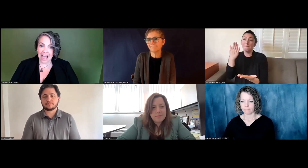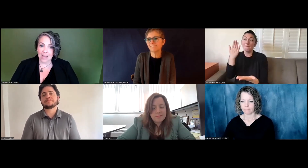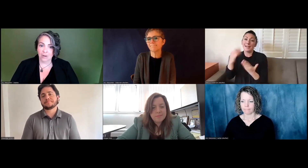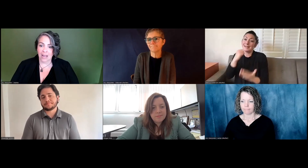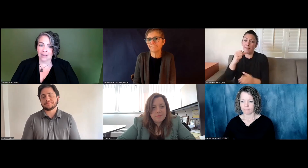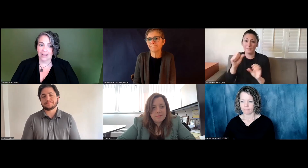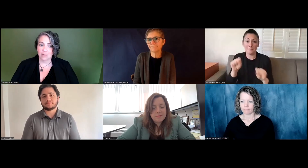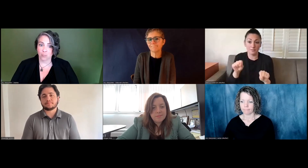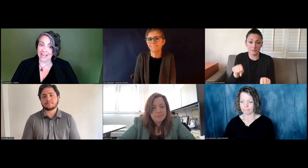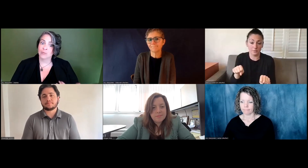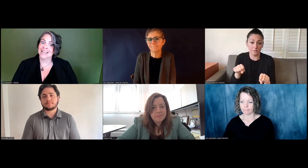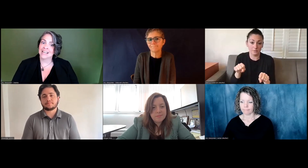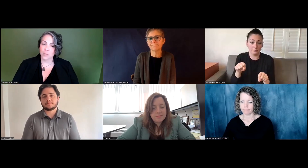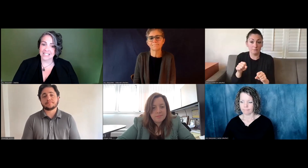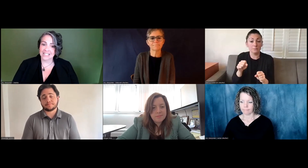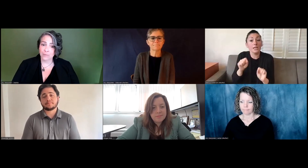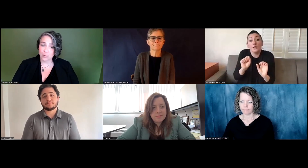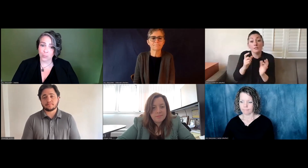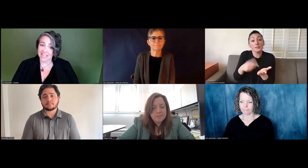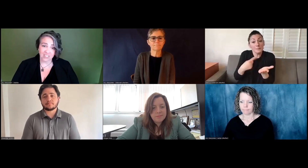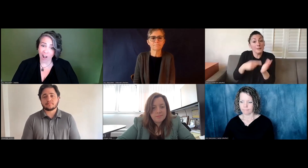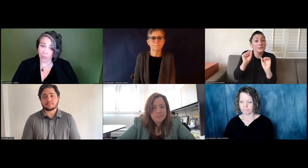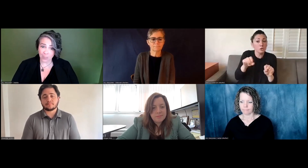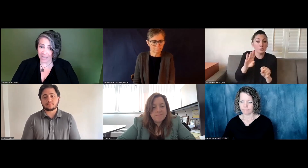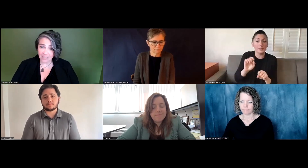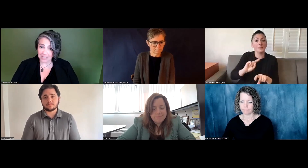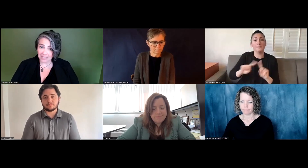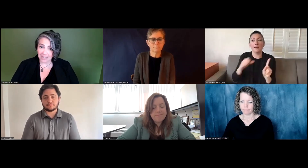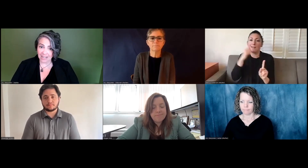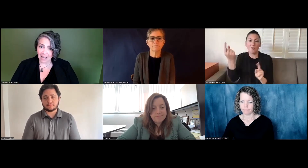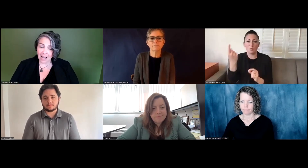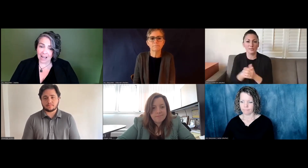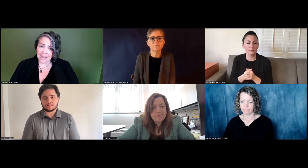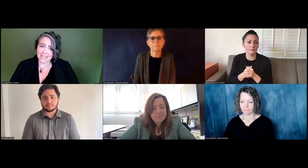and reengaging with a different group is not always possible.